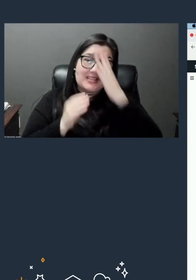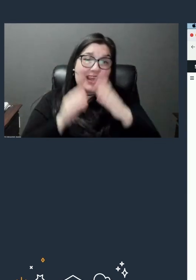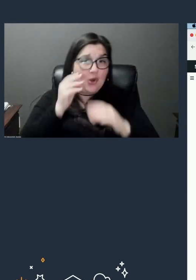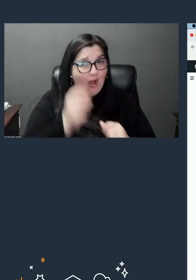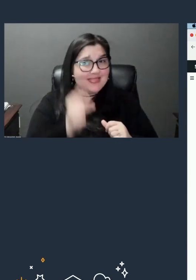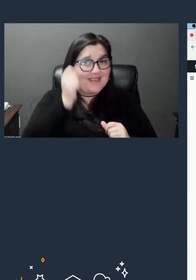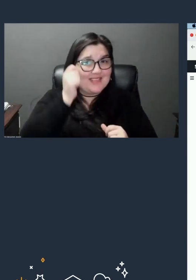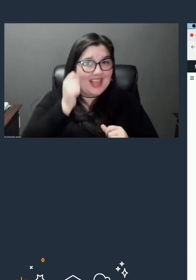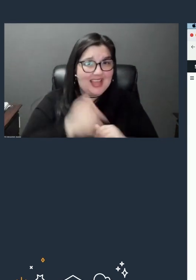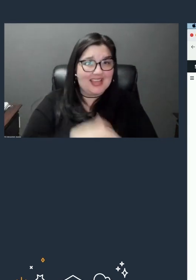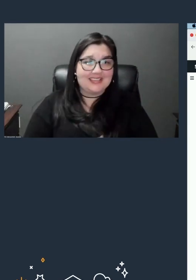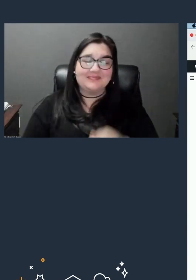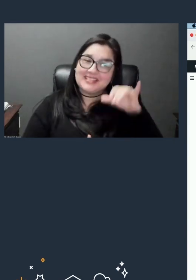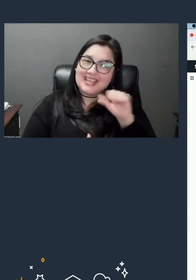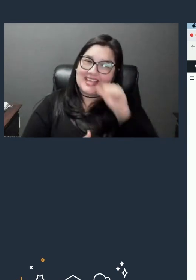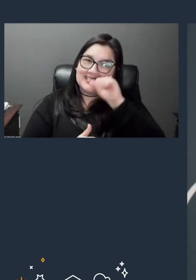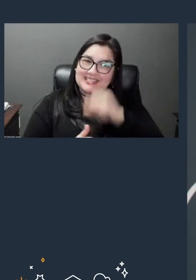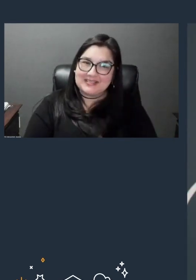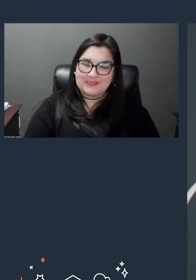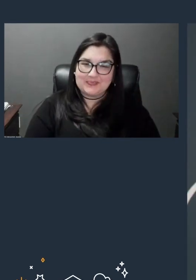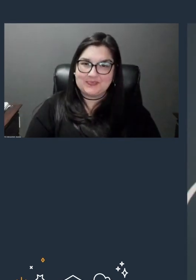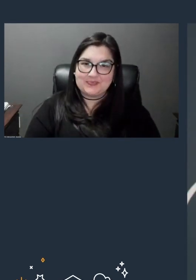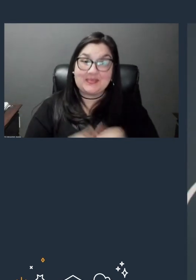Yes. So let's switch back to our slides.